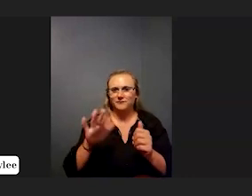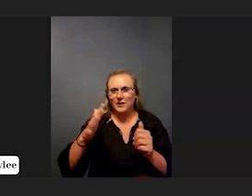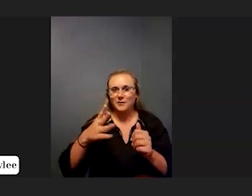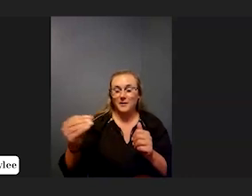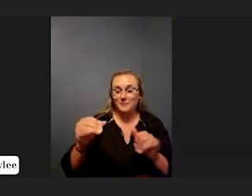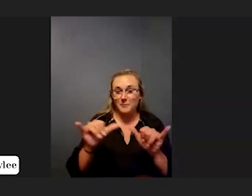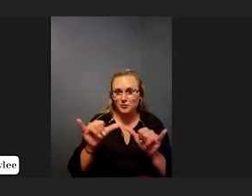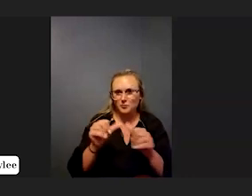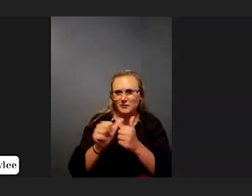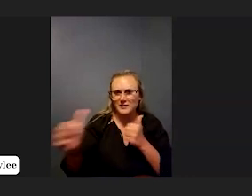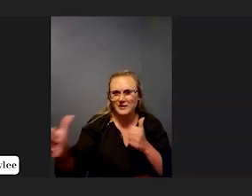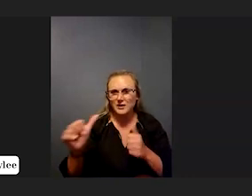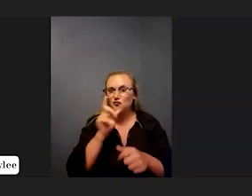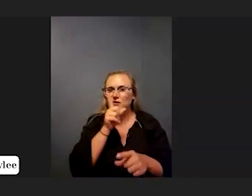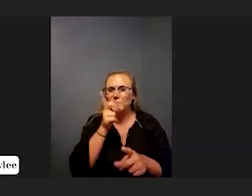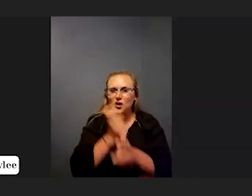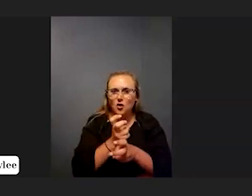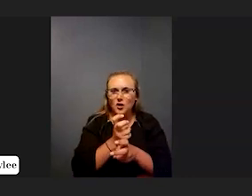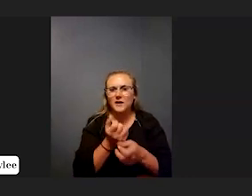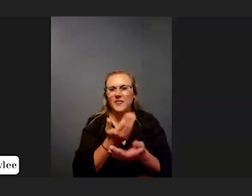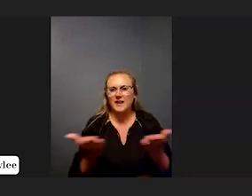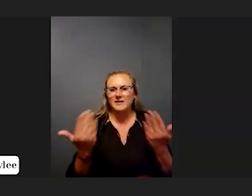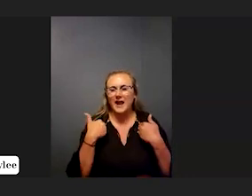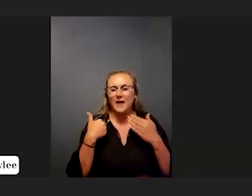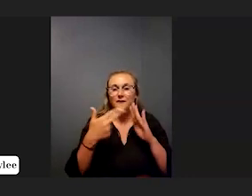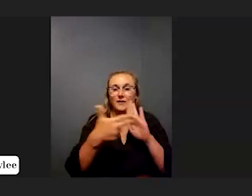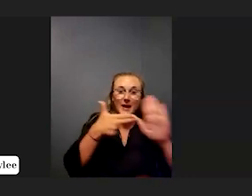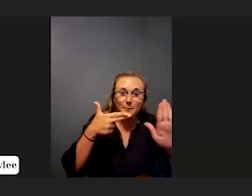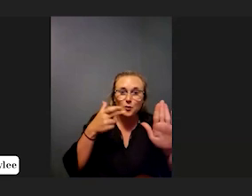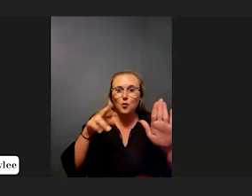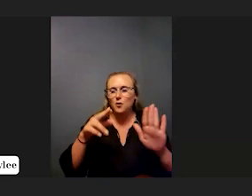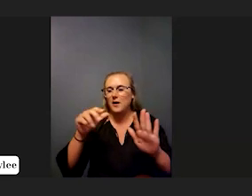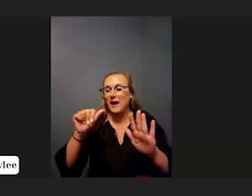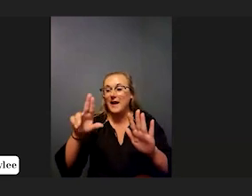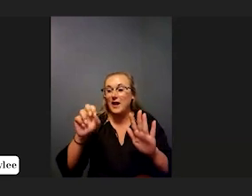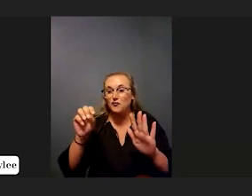Um, figures that have arrows or labels and any graphs of data or functions.